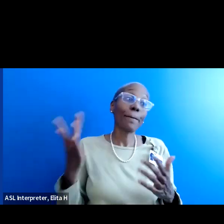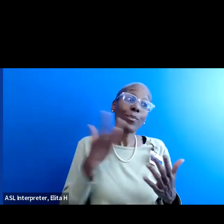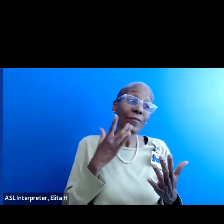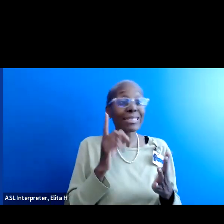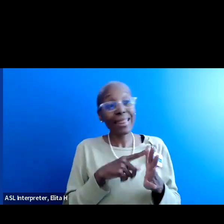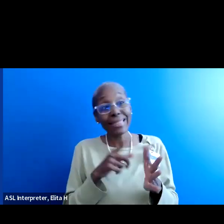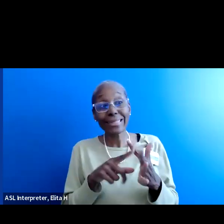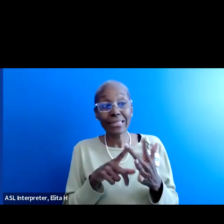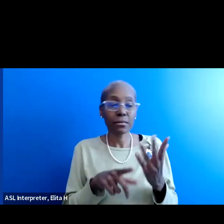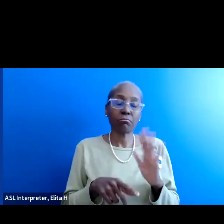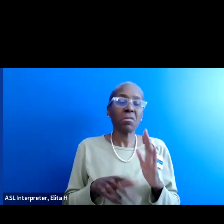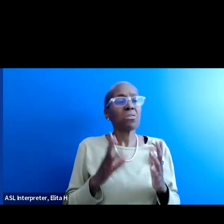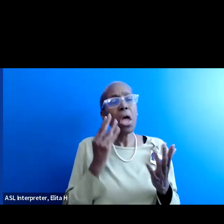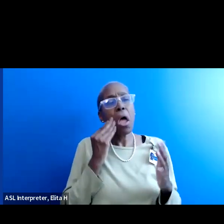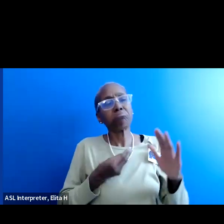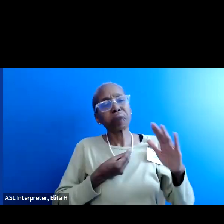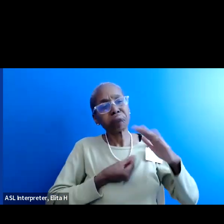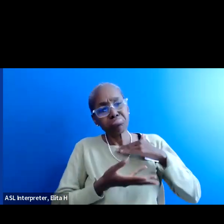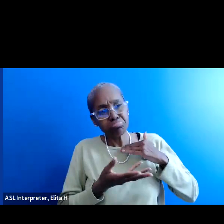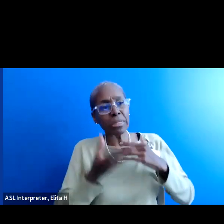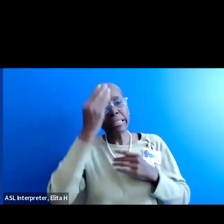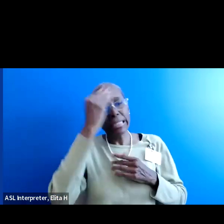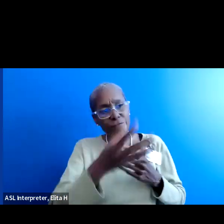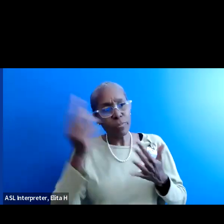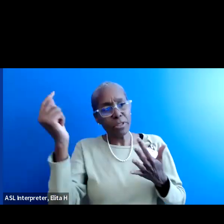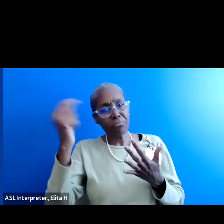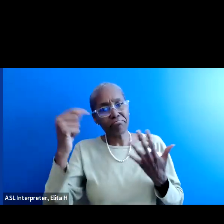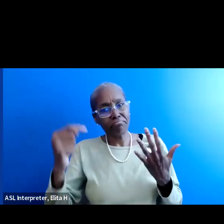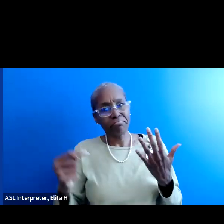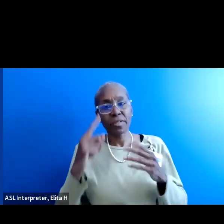facility or another, they can give you a lot of information about the